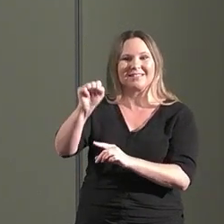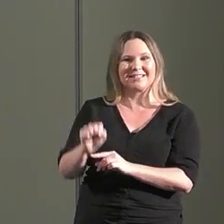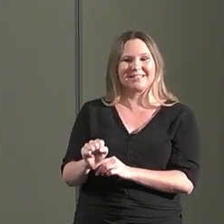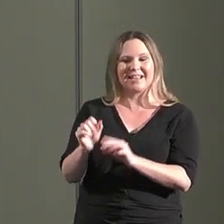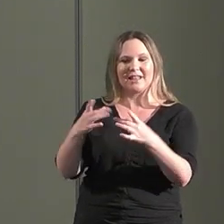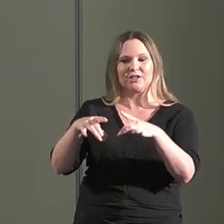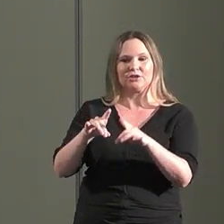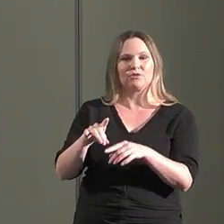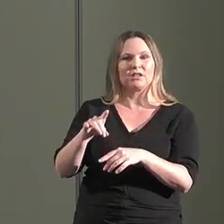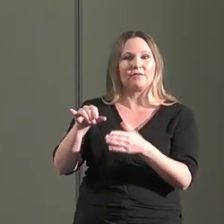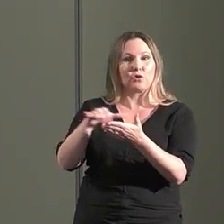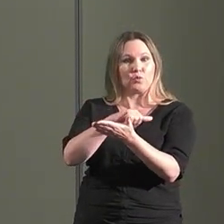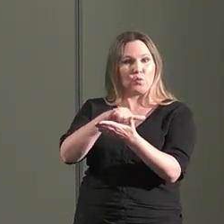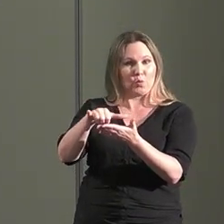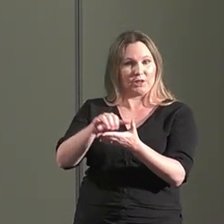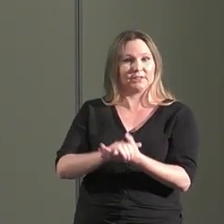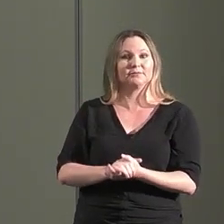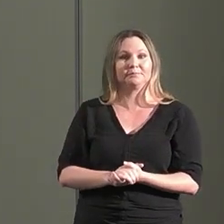of New York.